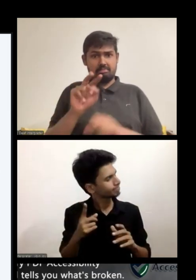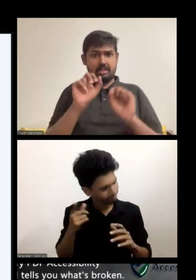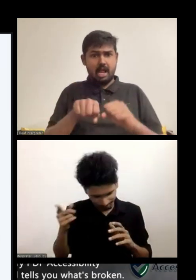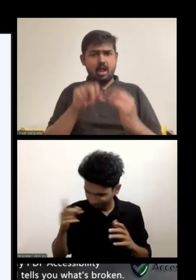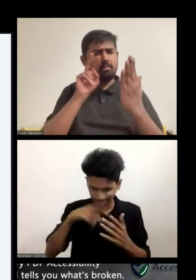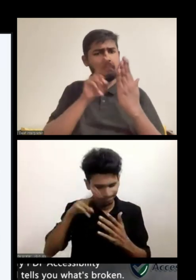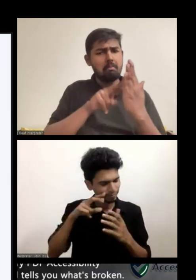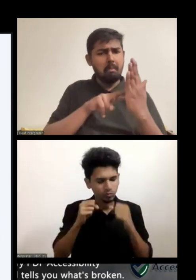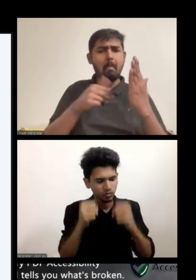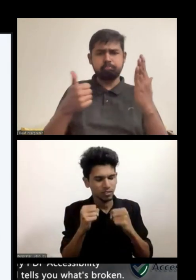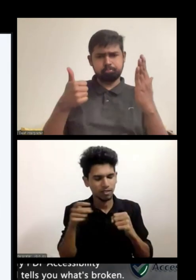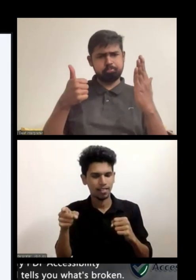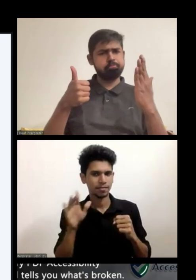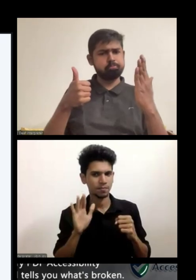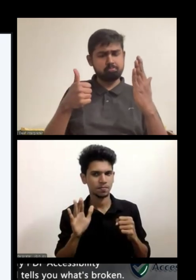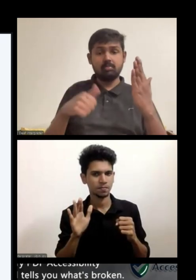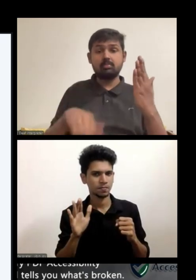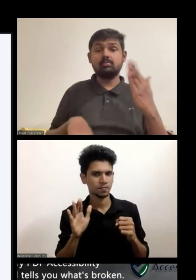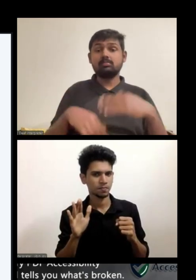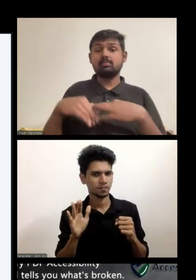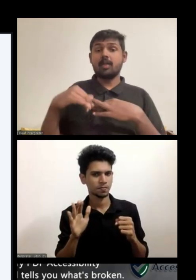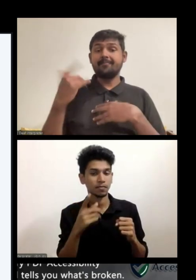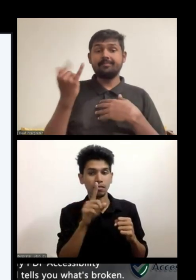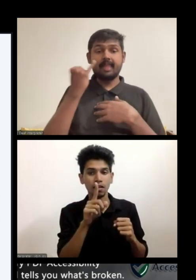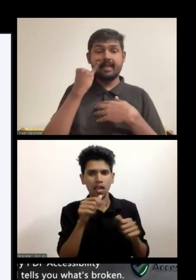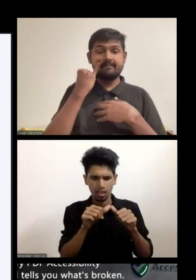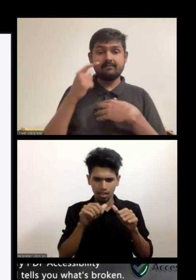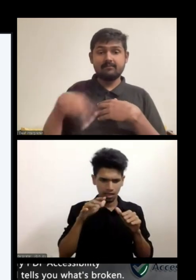So now the accessibility is not only a usability issue.